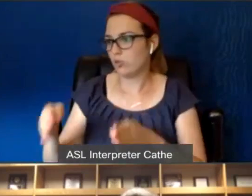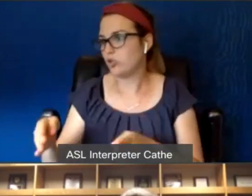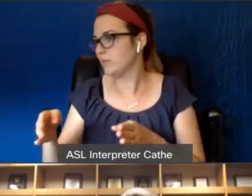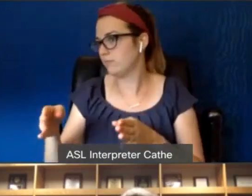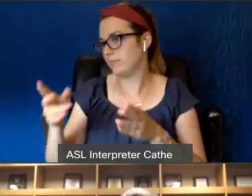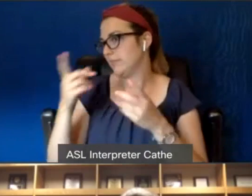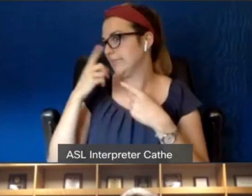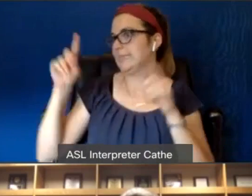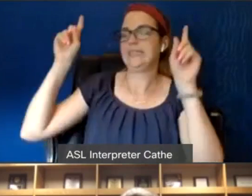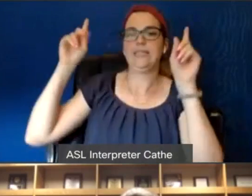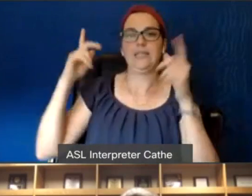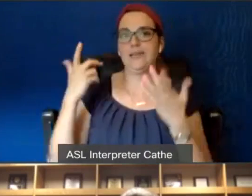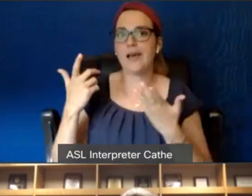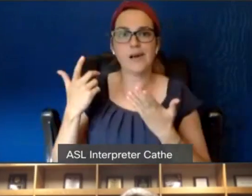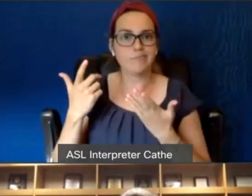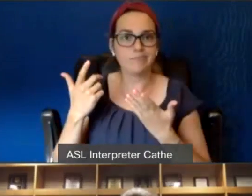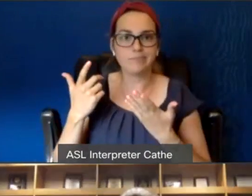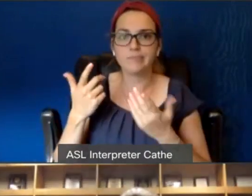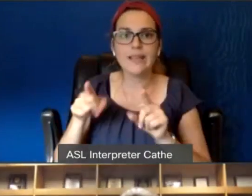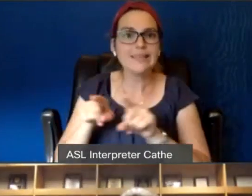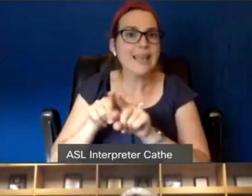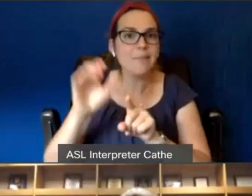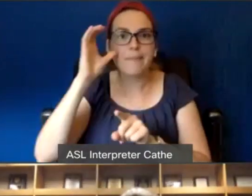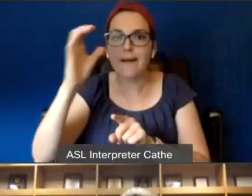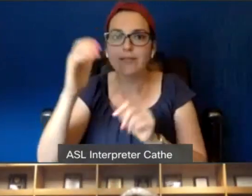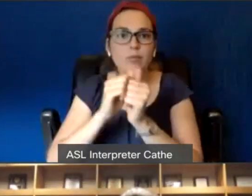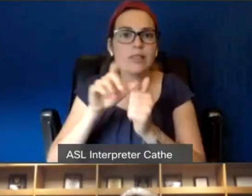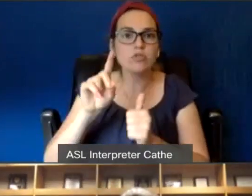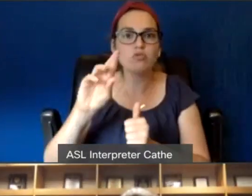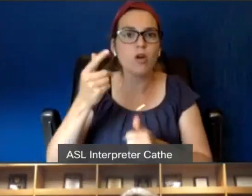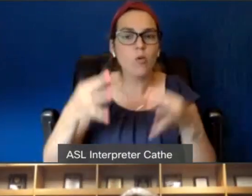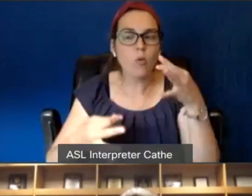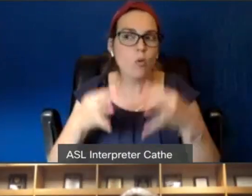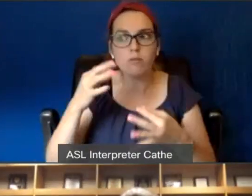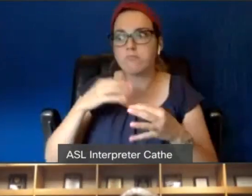it's the same concept that drug court follows, is anything to help the participants succeed